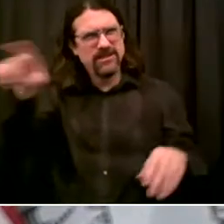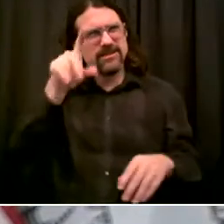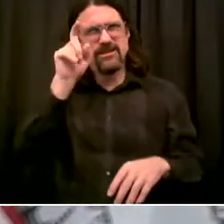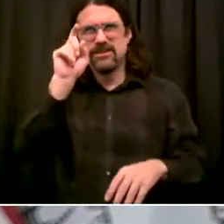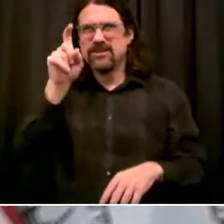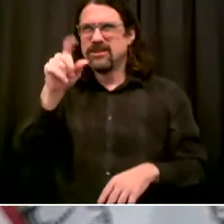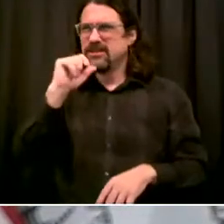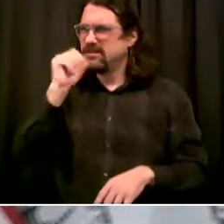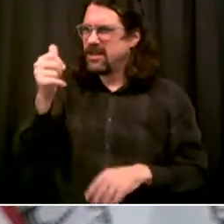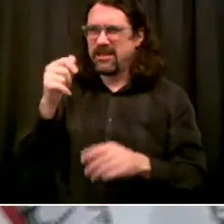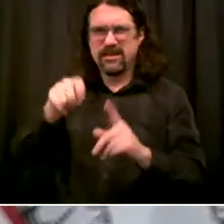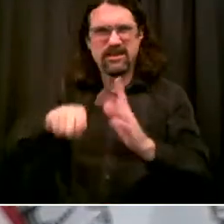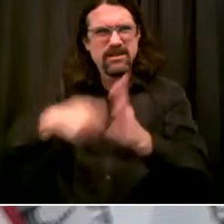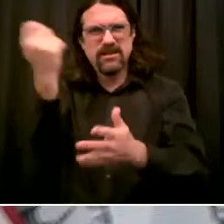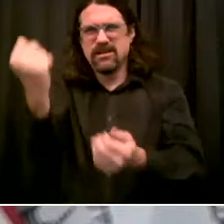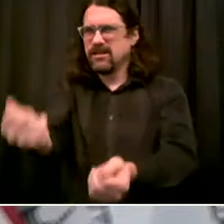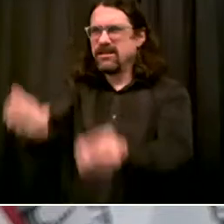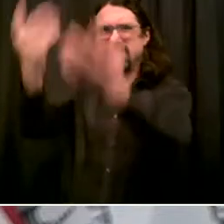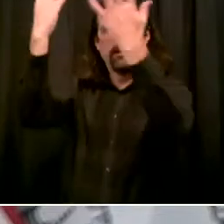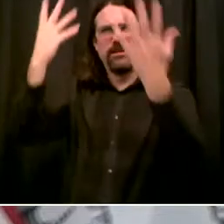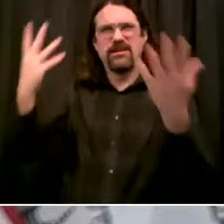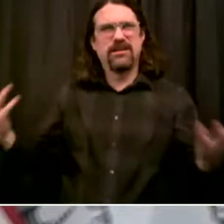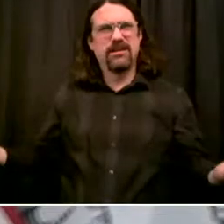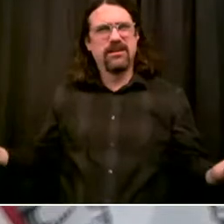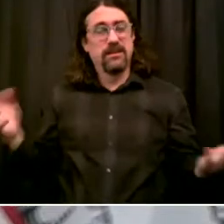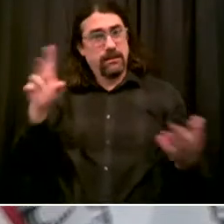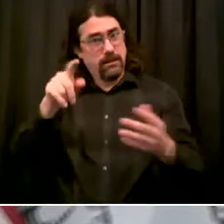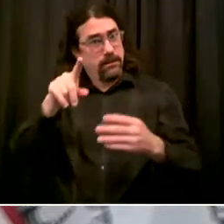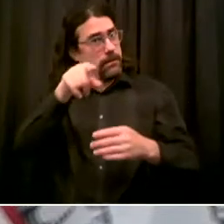TO SET FIRES.